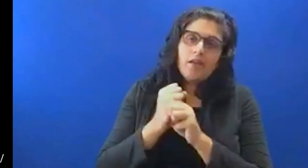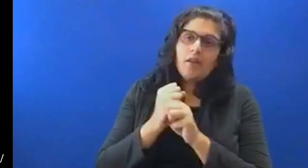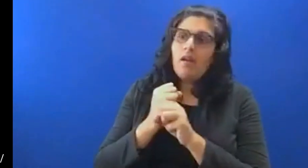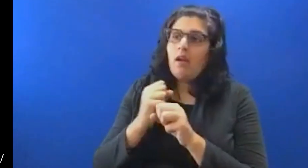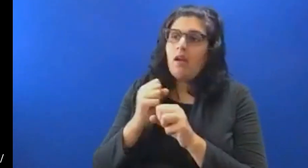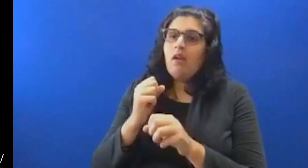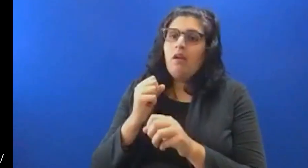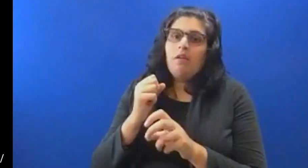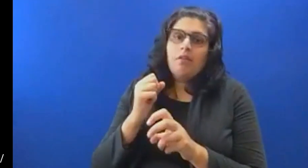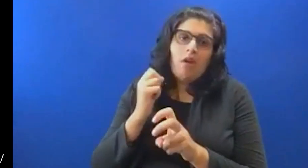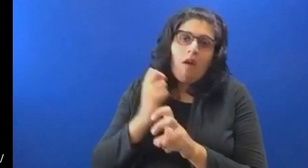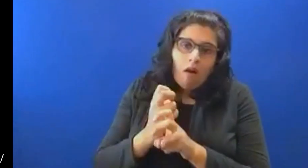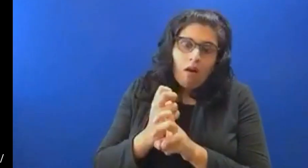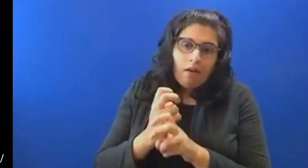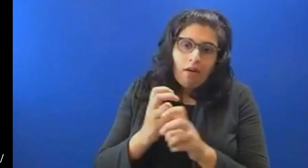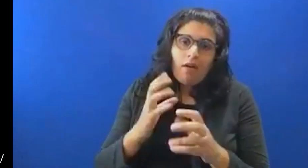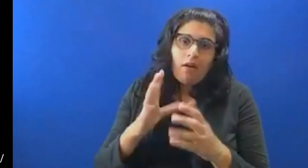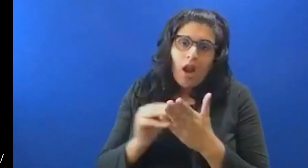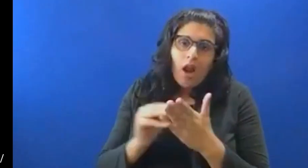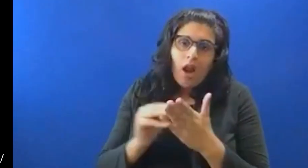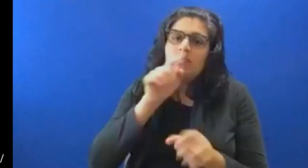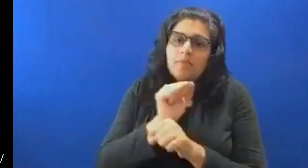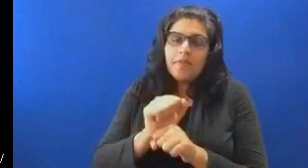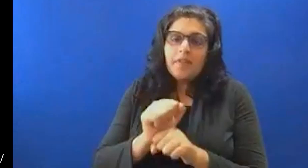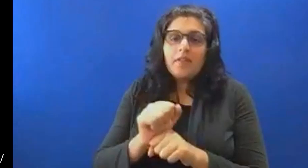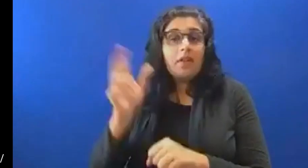You can get the audiobook. You can get the Ebook.